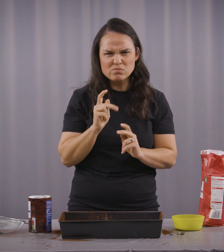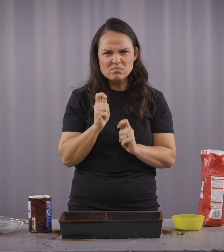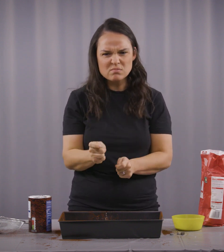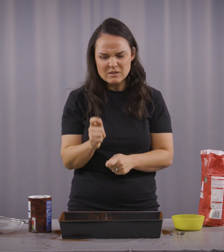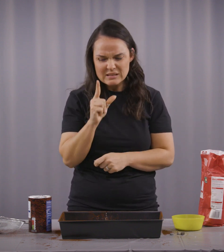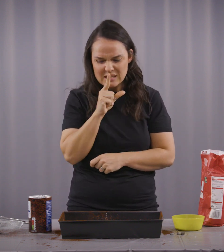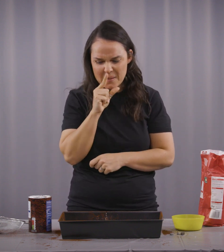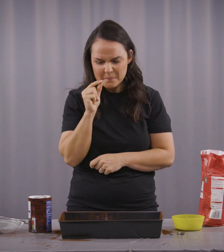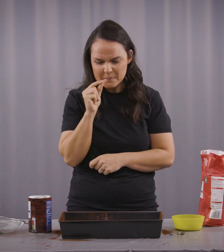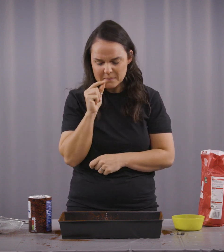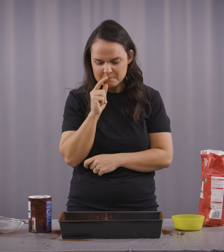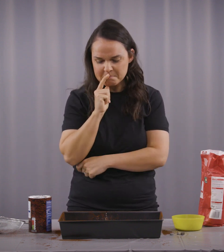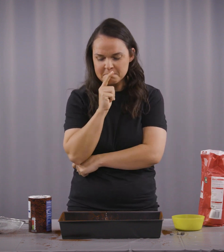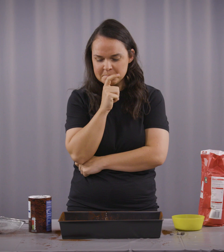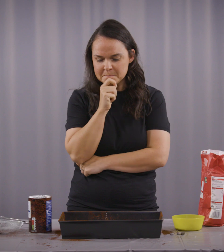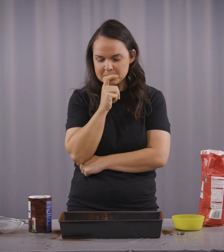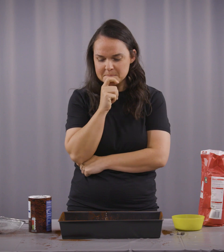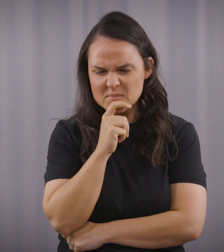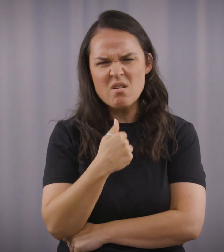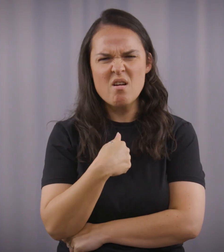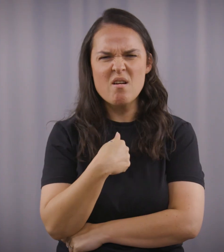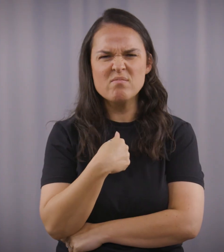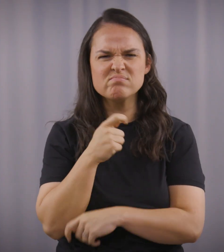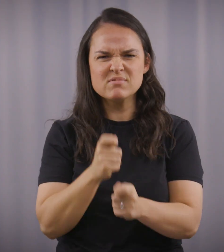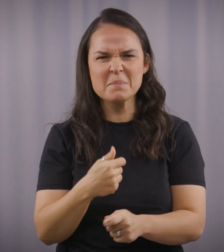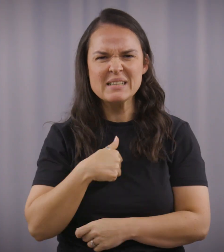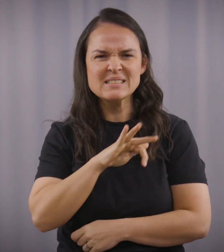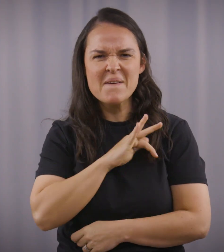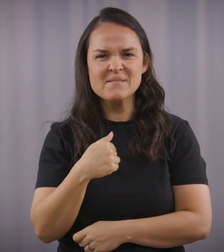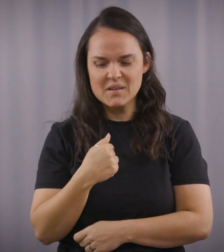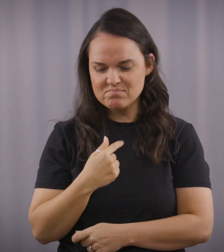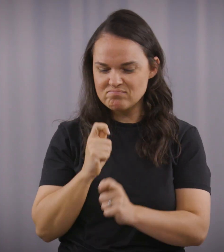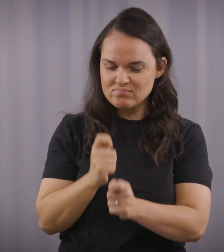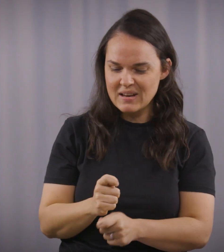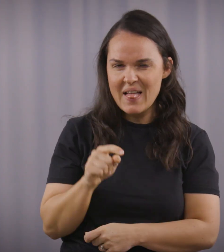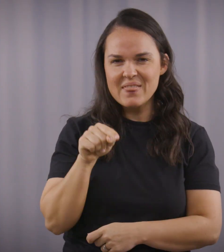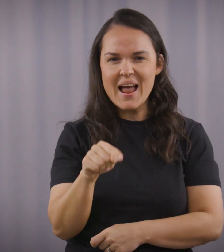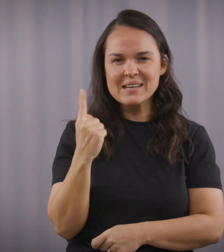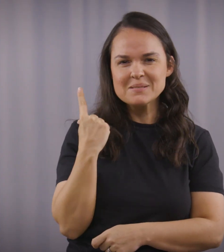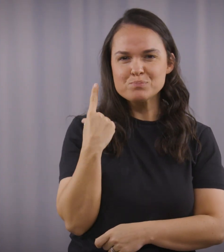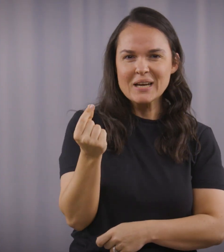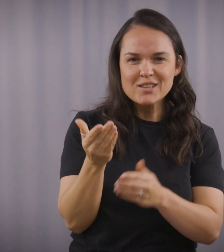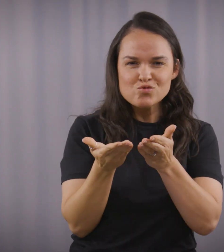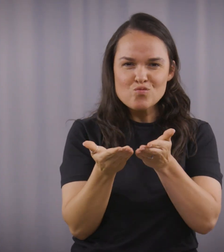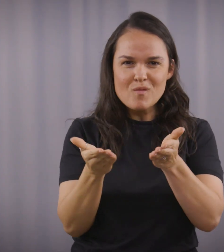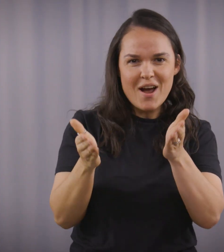and give it a name. Hmm? Sure. I'll name it after myself, the Sabrina Crater.